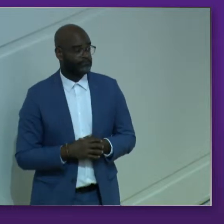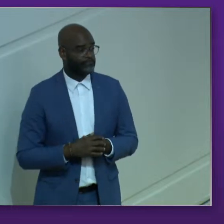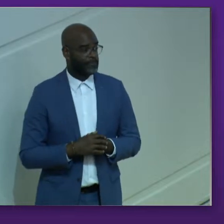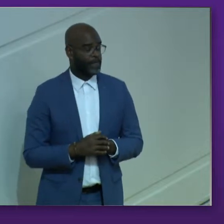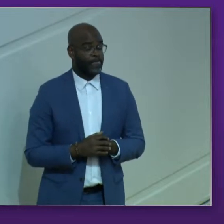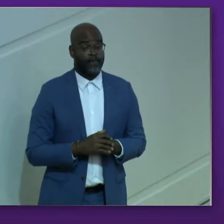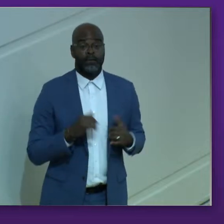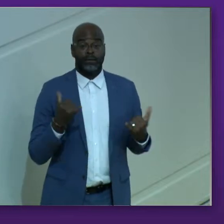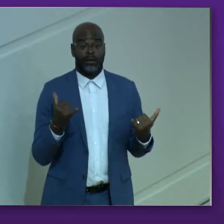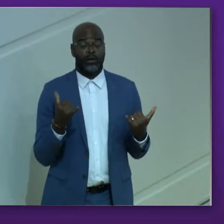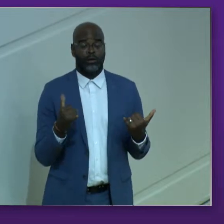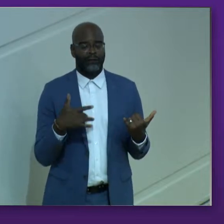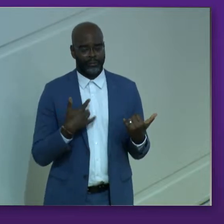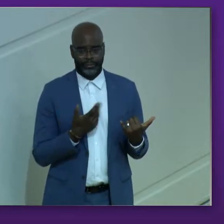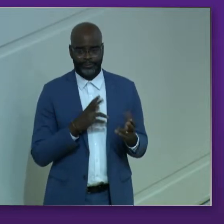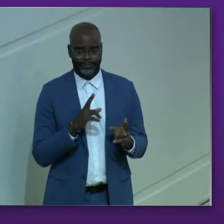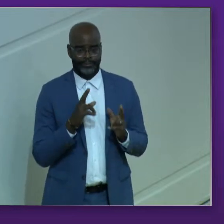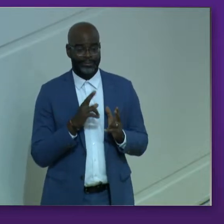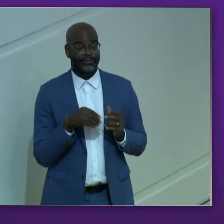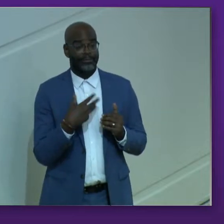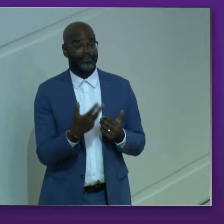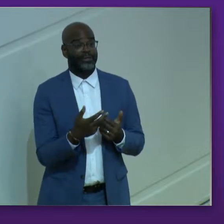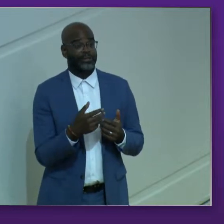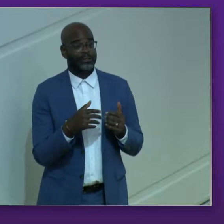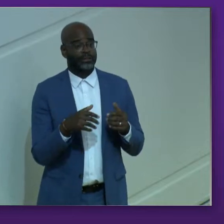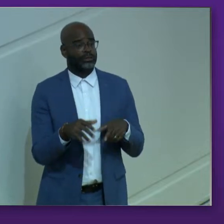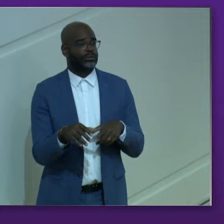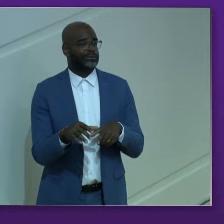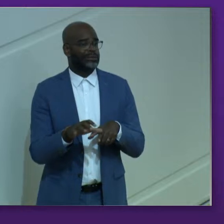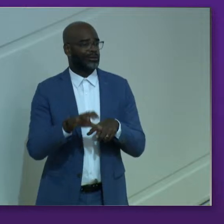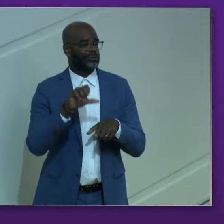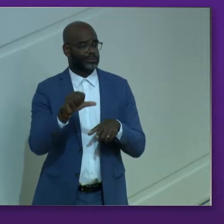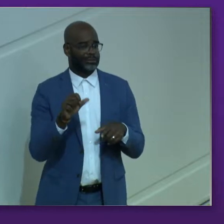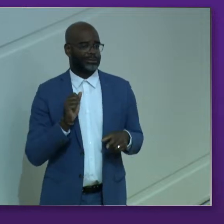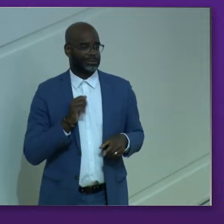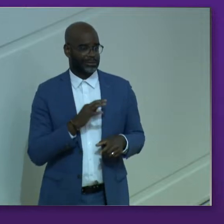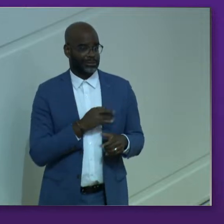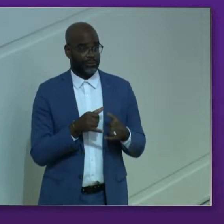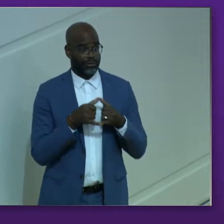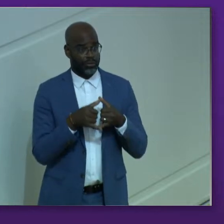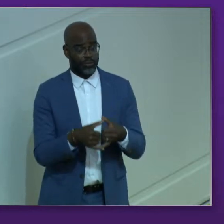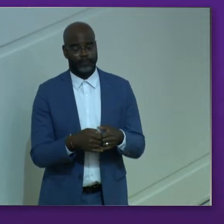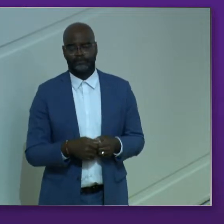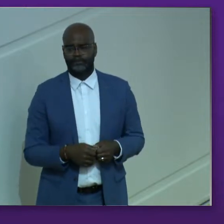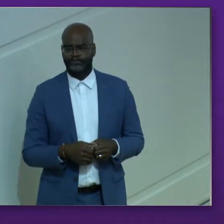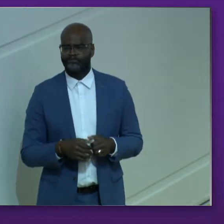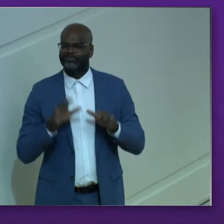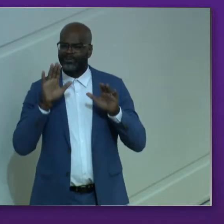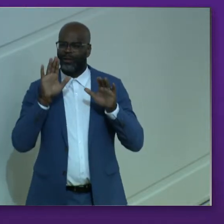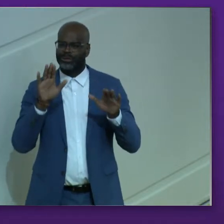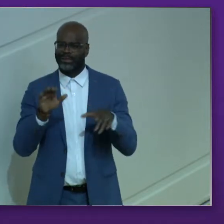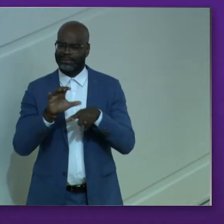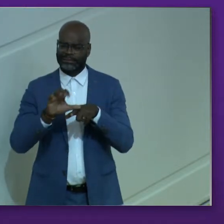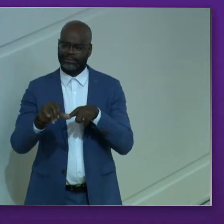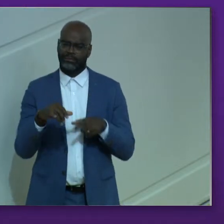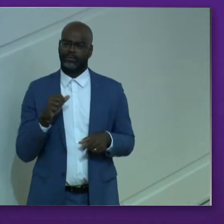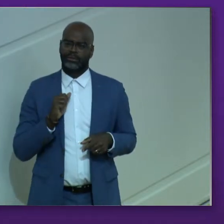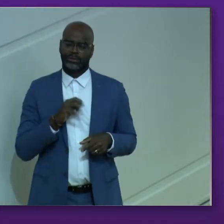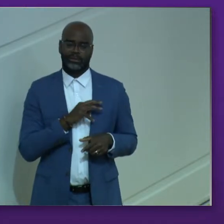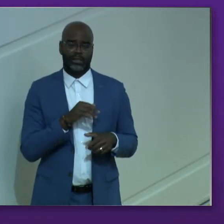THANK YOU VERY MUCH. NOW IT IS MY PLEASURE TO